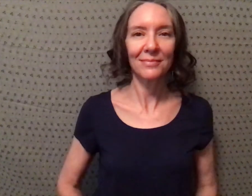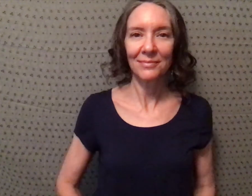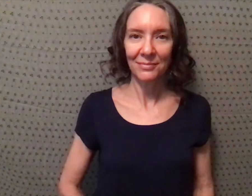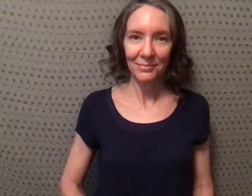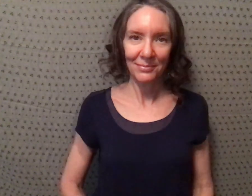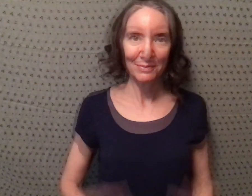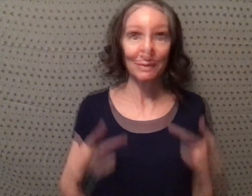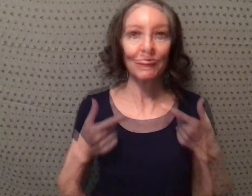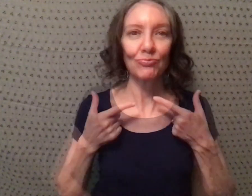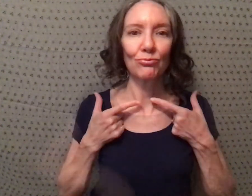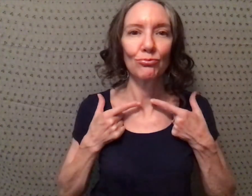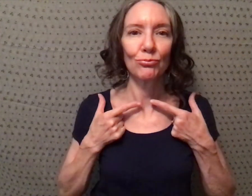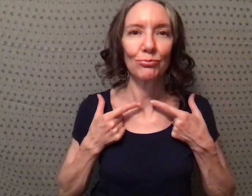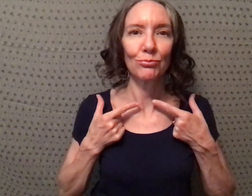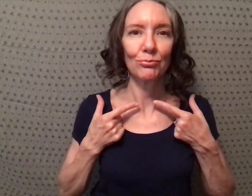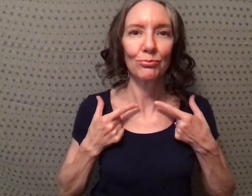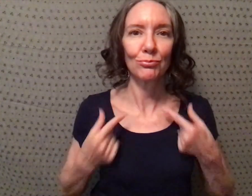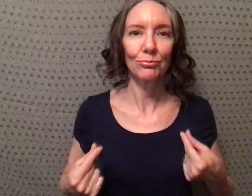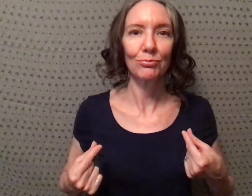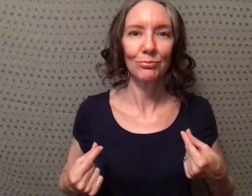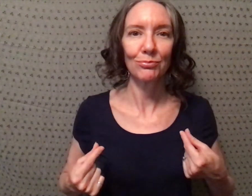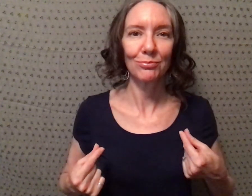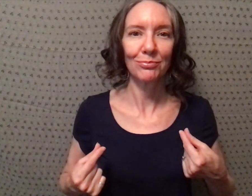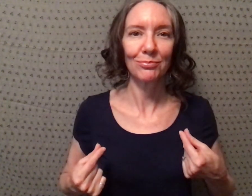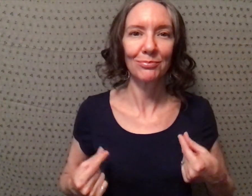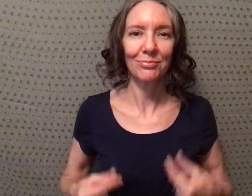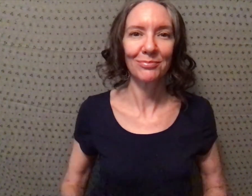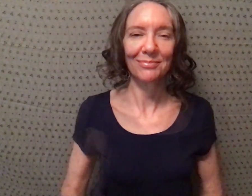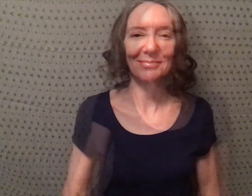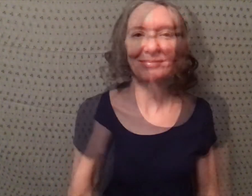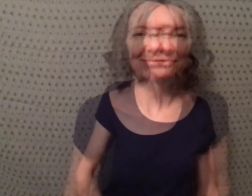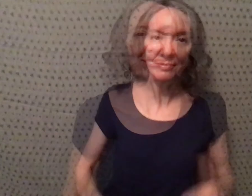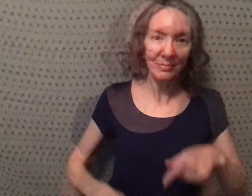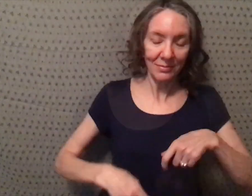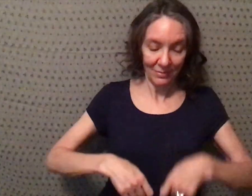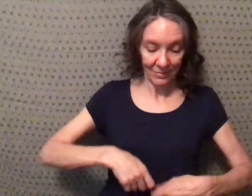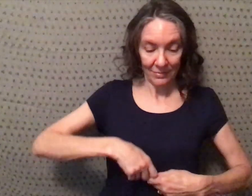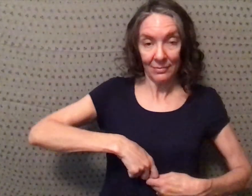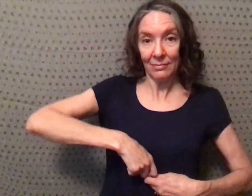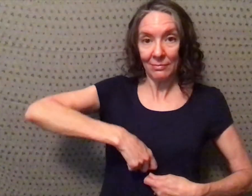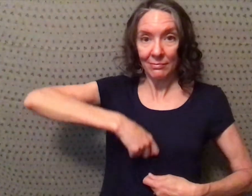turtleneck, pointed collars, and any kind of